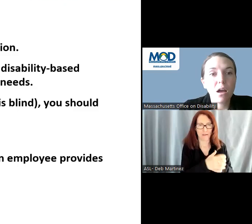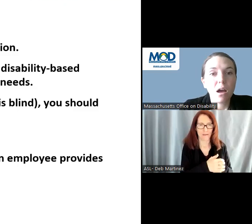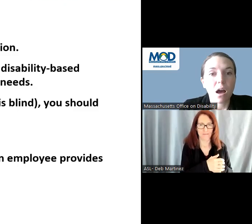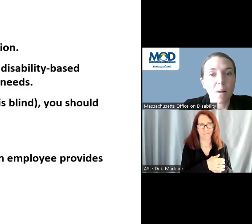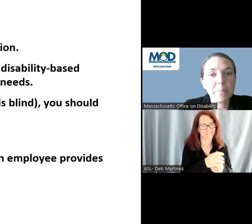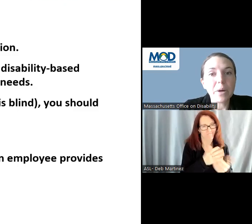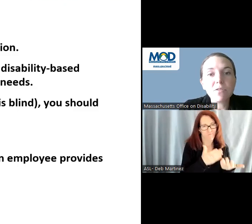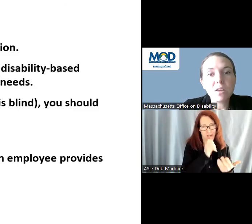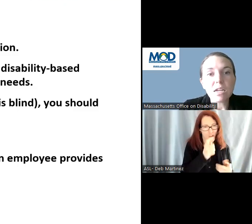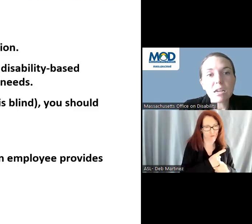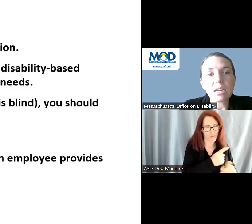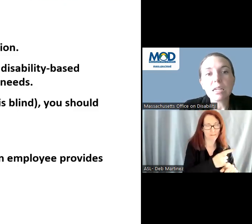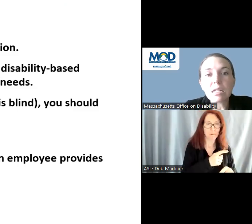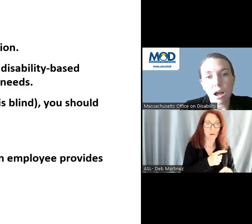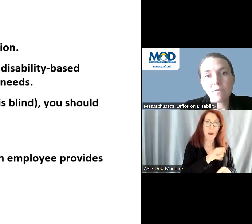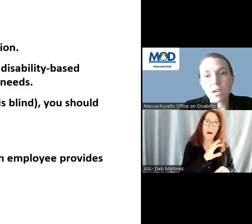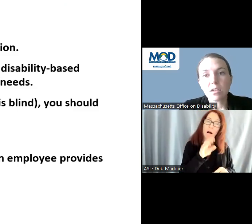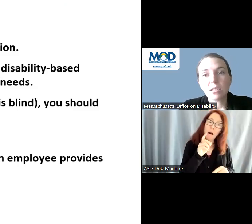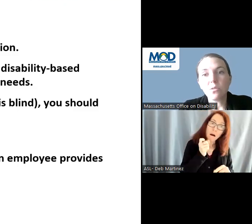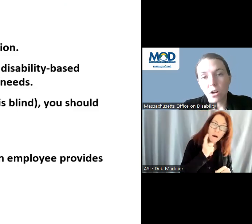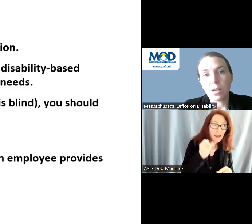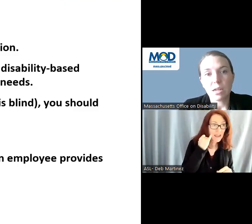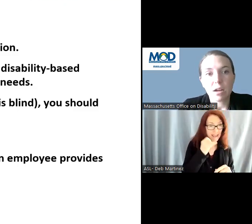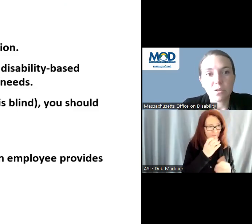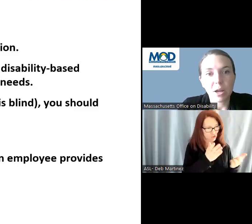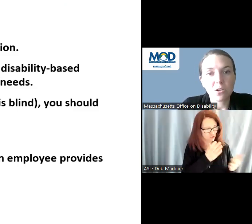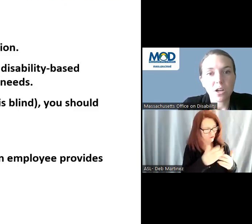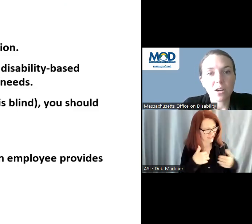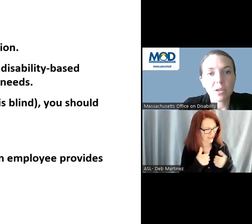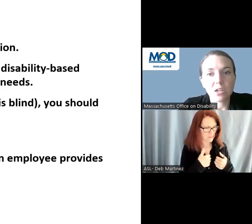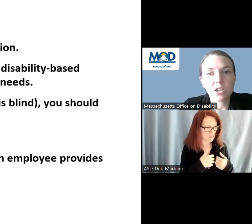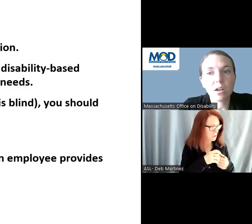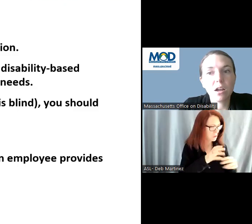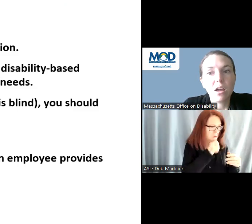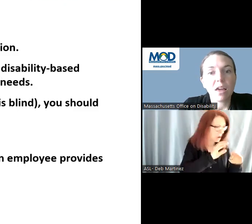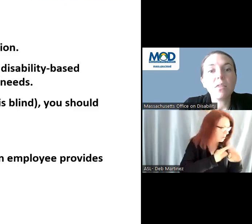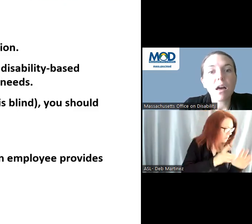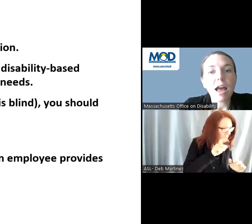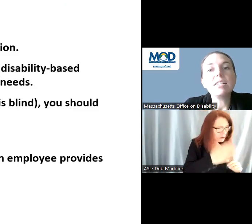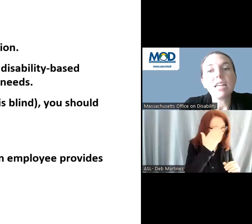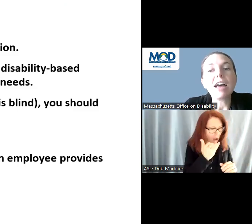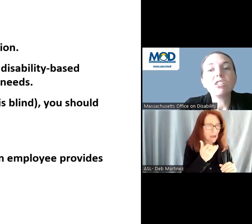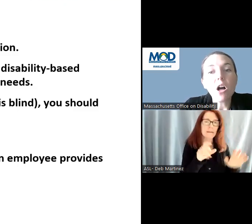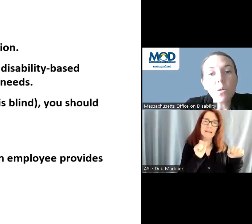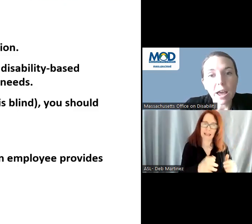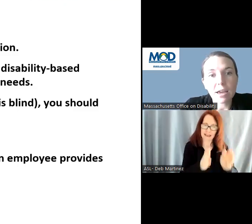needs that guide dog and that's probably not going to be appropriate but if the need isn't obvious you can always ask for medical documentation and and as always